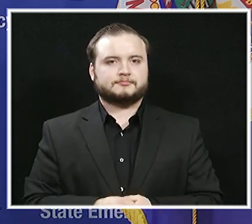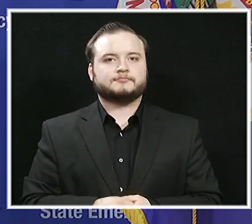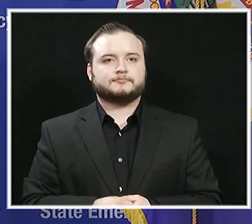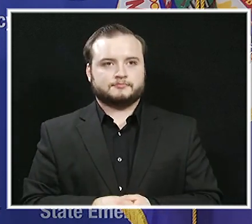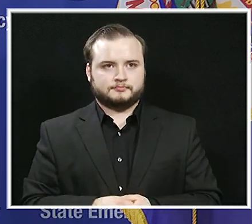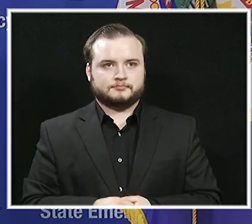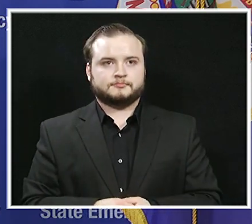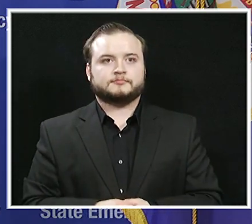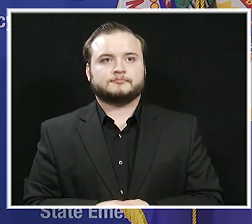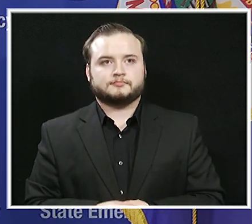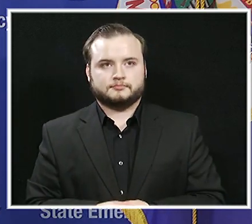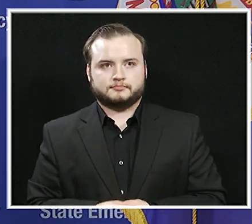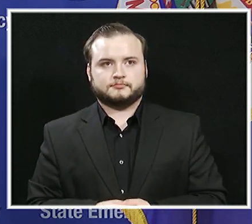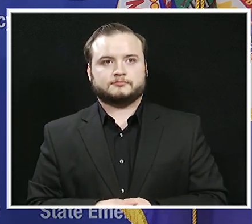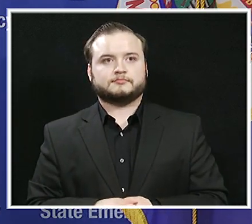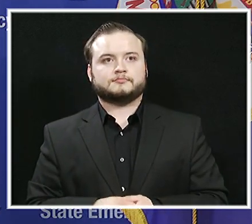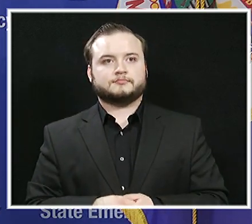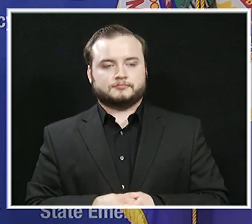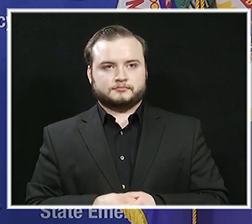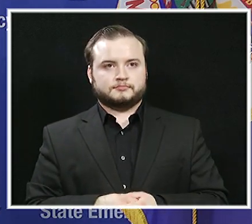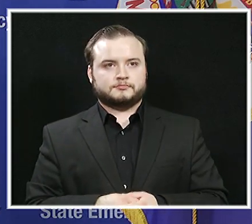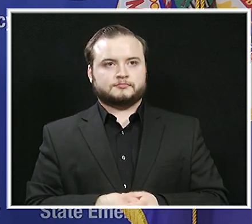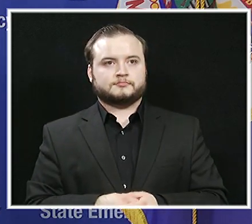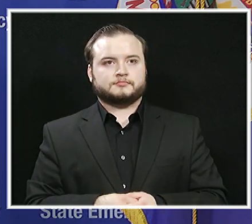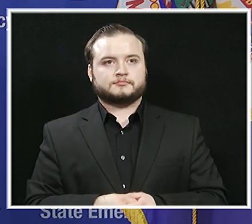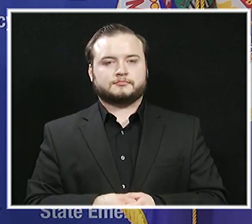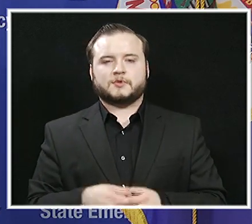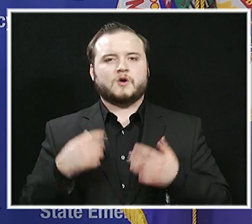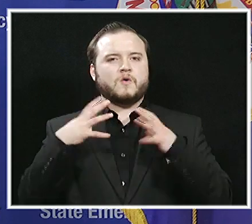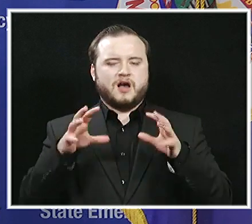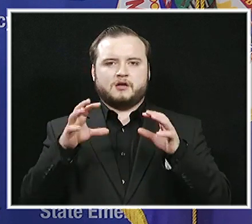We have the capacity, the Commissioner has the capacity to release people on health related, which he has done.